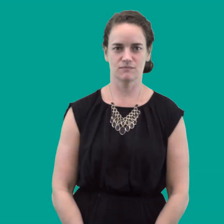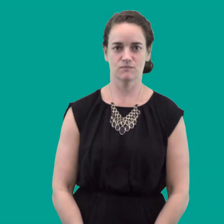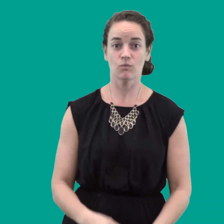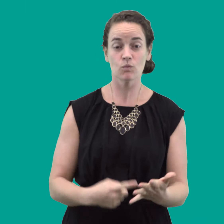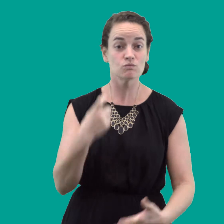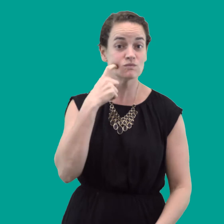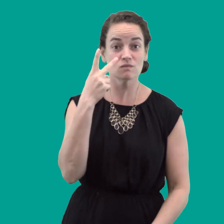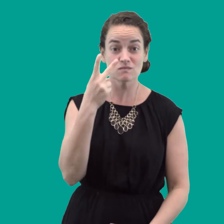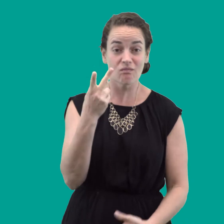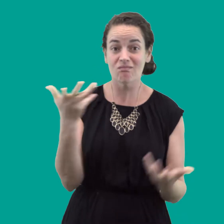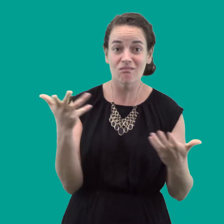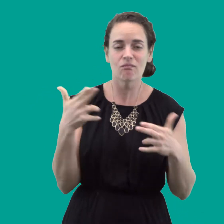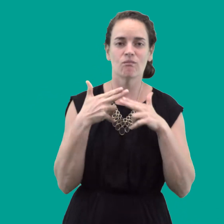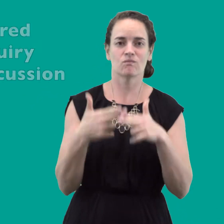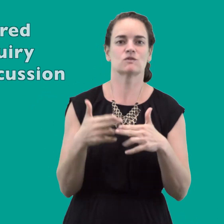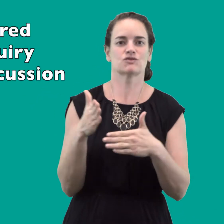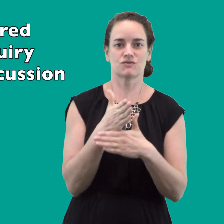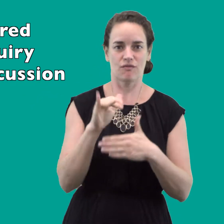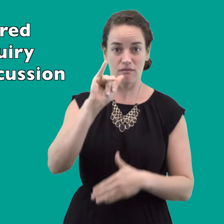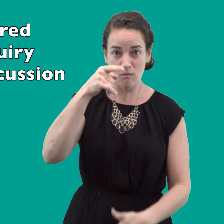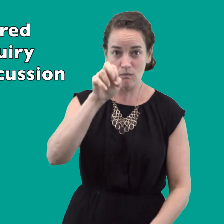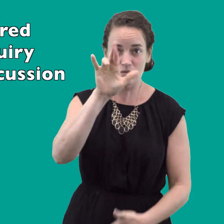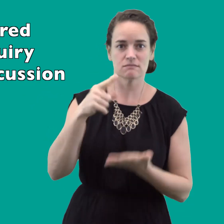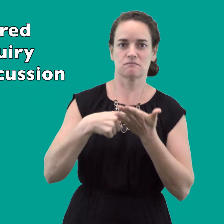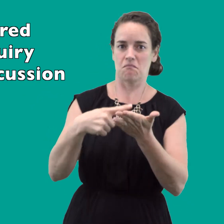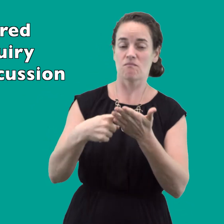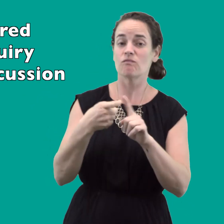You just saw a strategy called "Shared Inquiry Discussion."